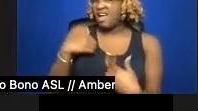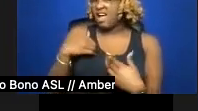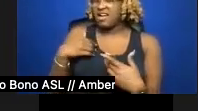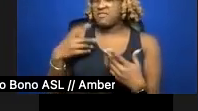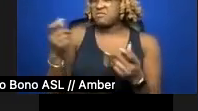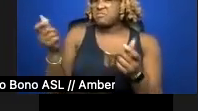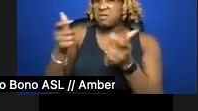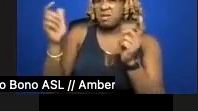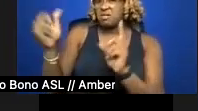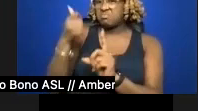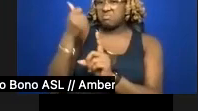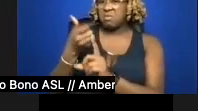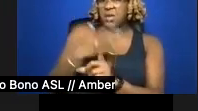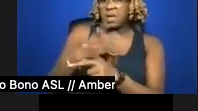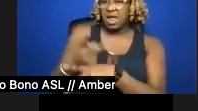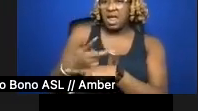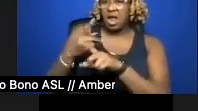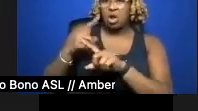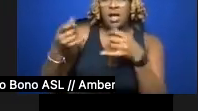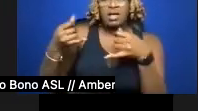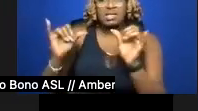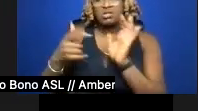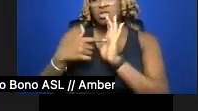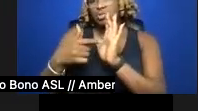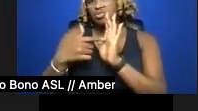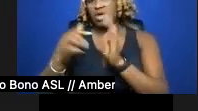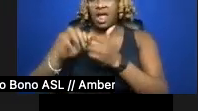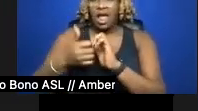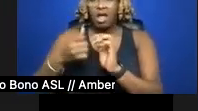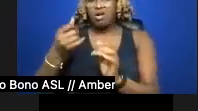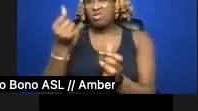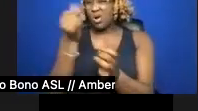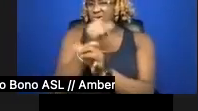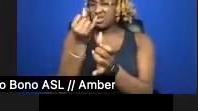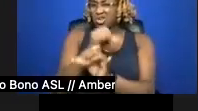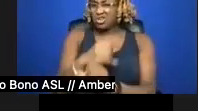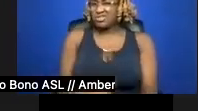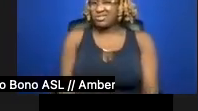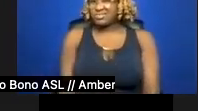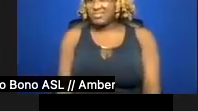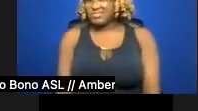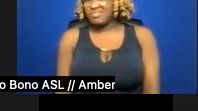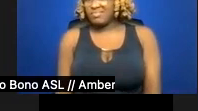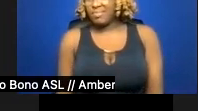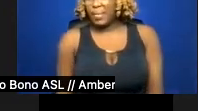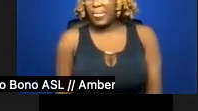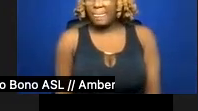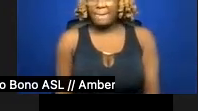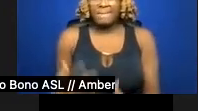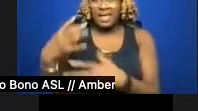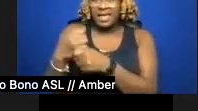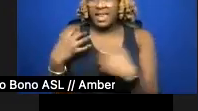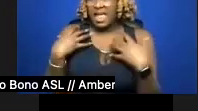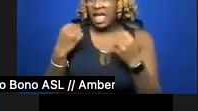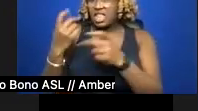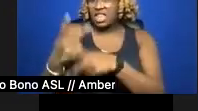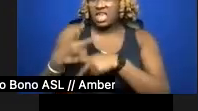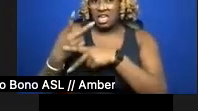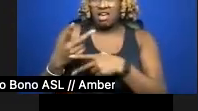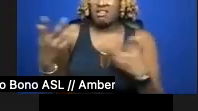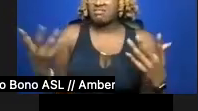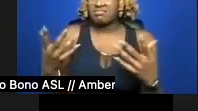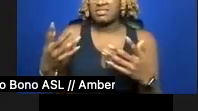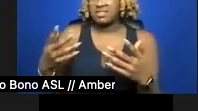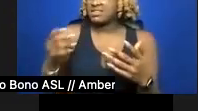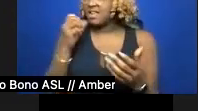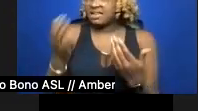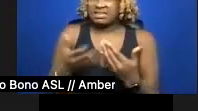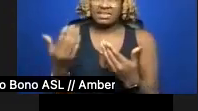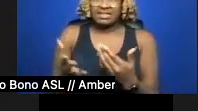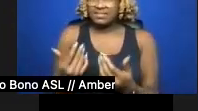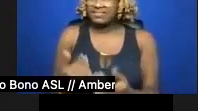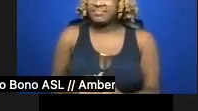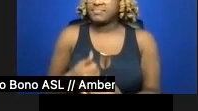but I do think it demonstrates how absurd getting healthcare often is. So this poem is called Alias.